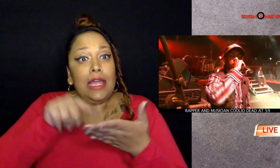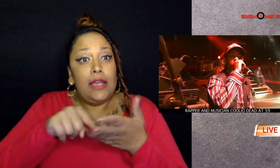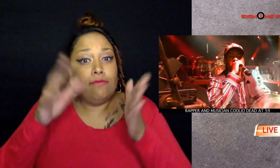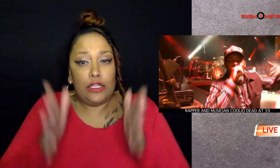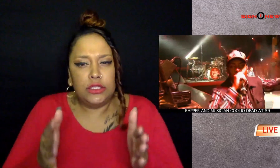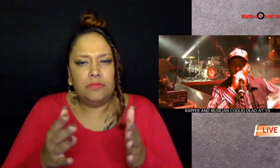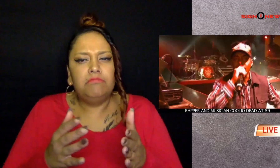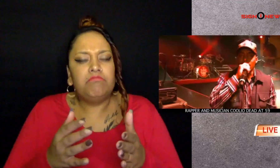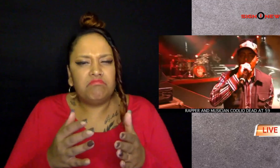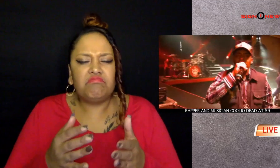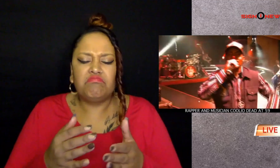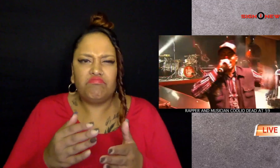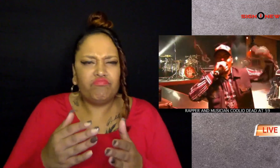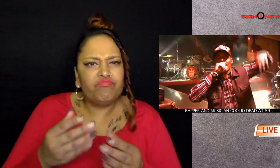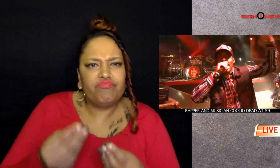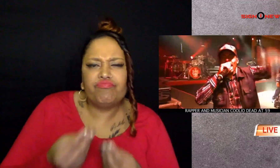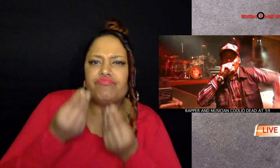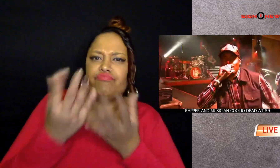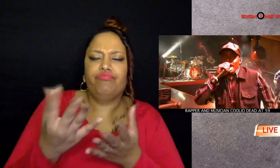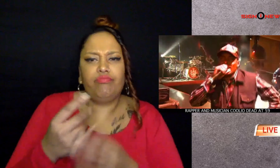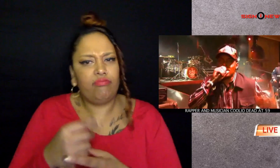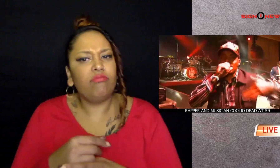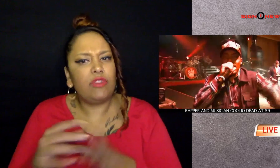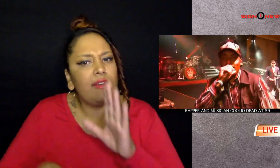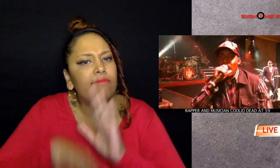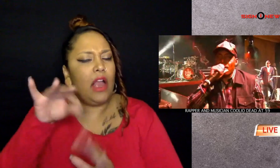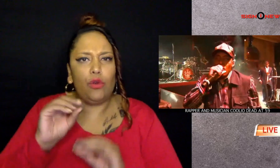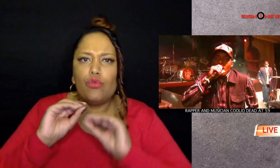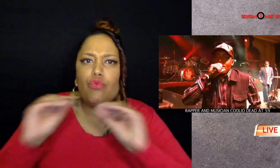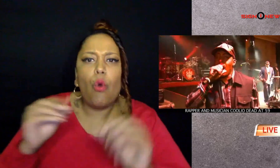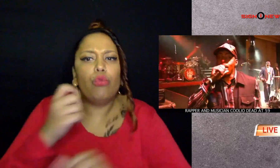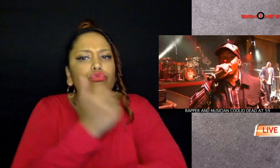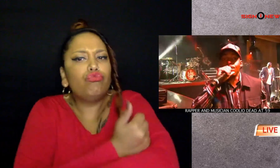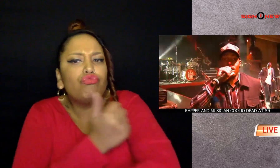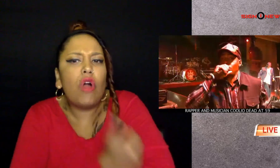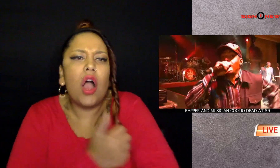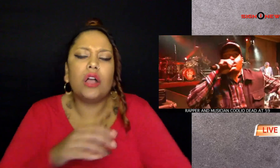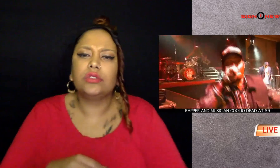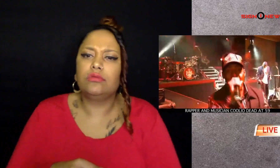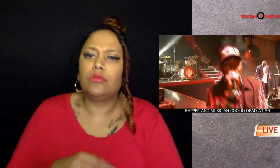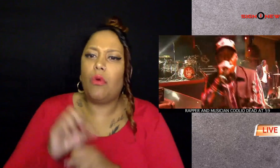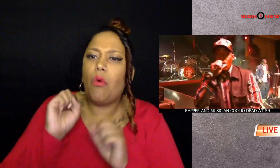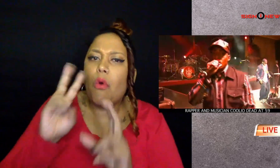according to investigators no drugs or drug paraphernalia was found